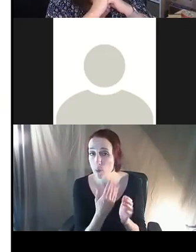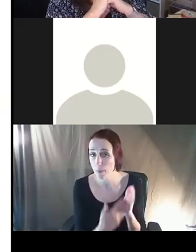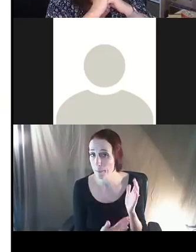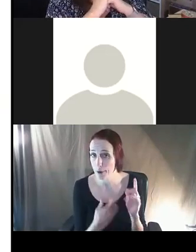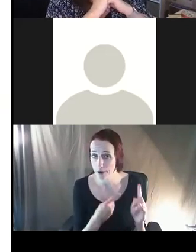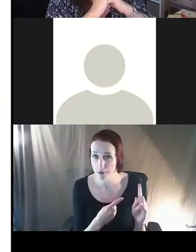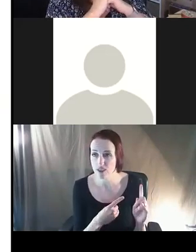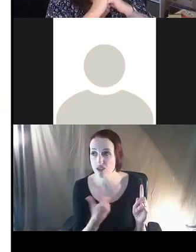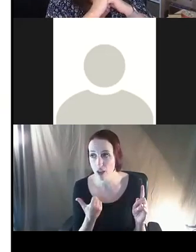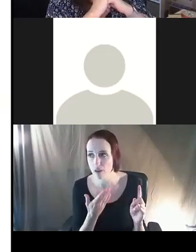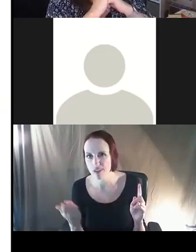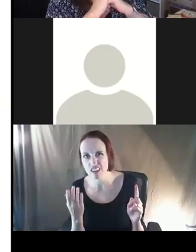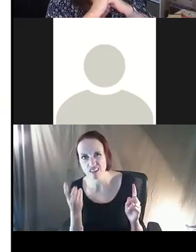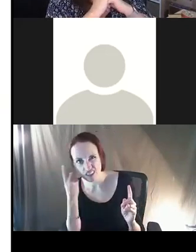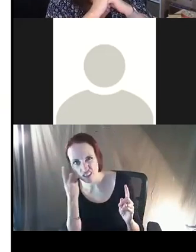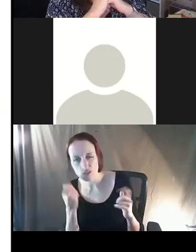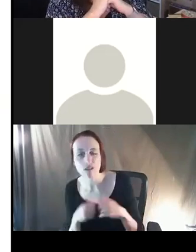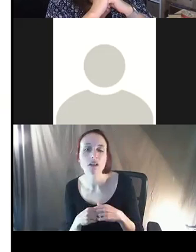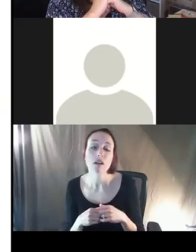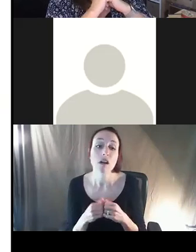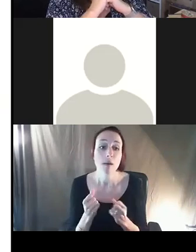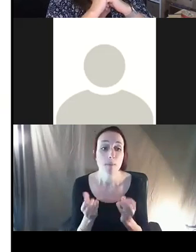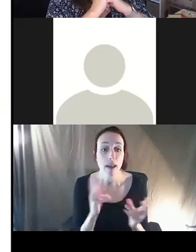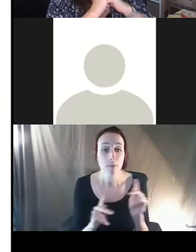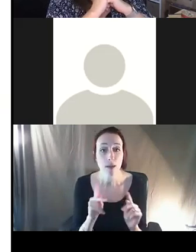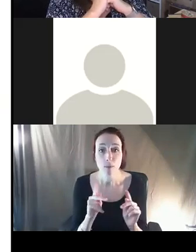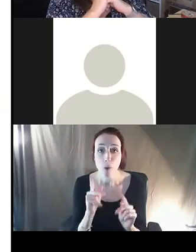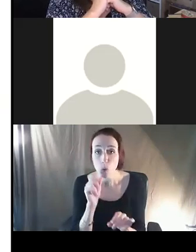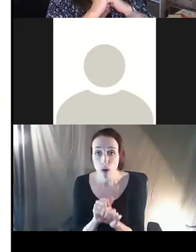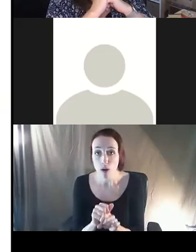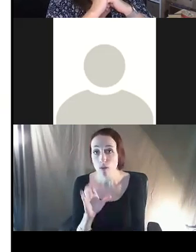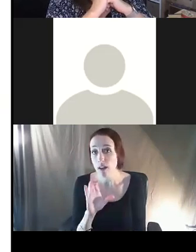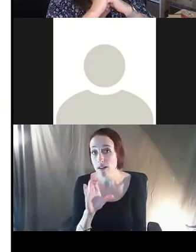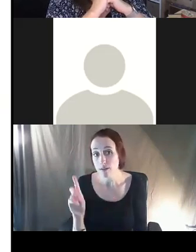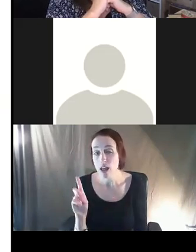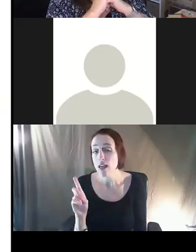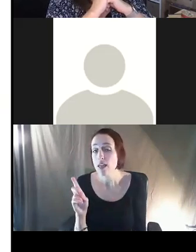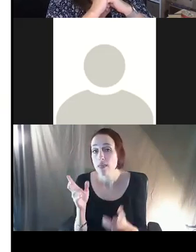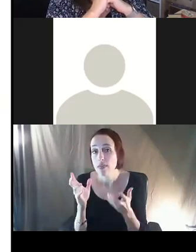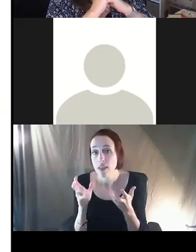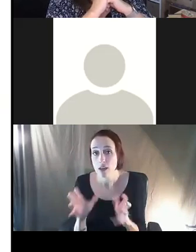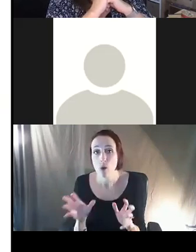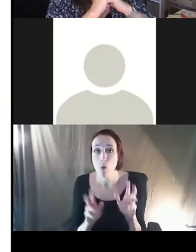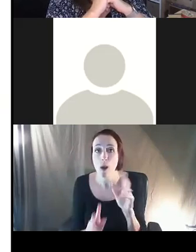people in the cognitive accessibility space don't want people solely to think about reading score